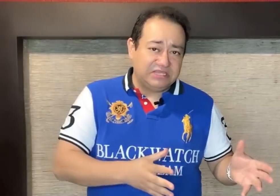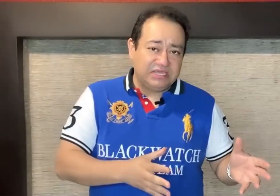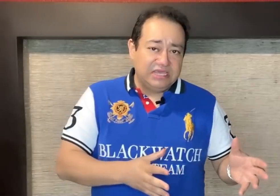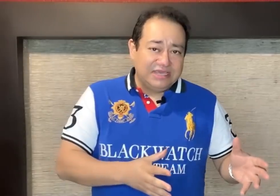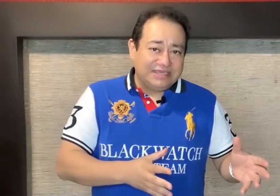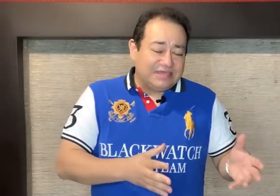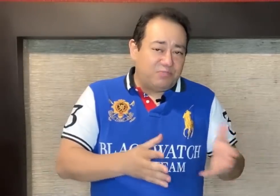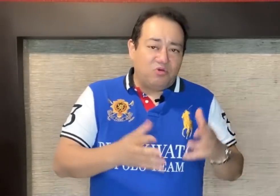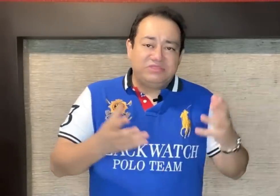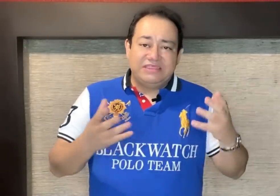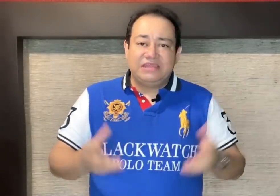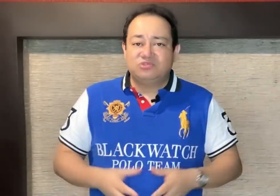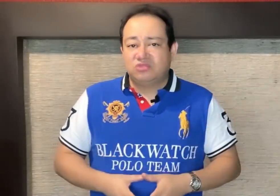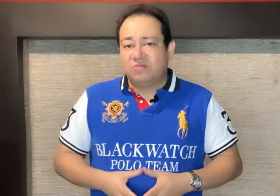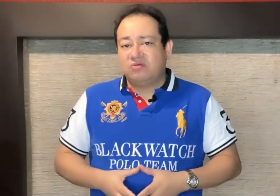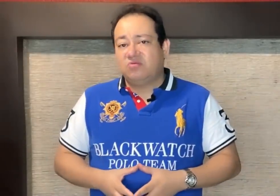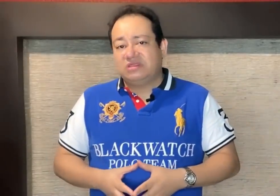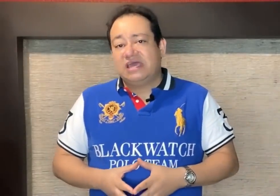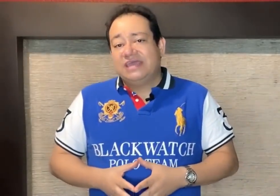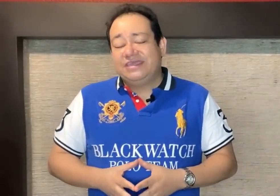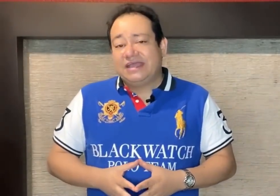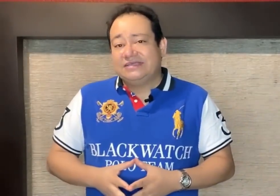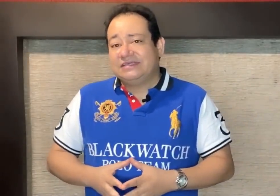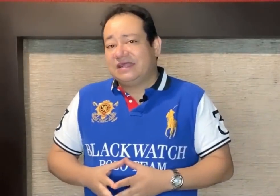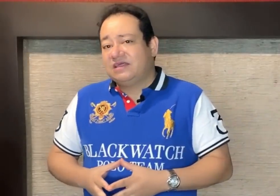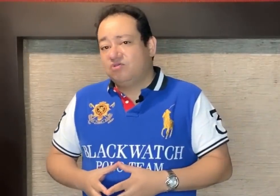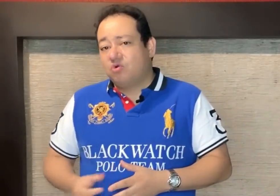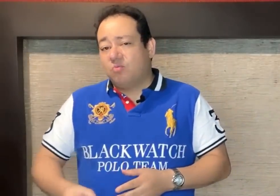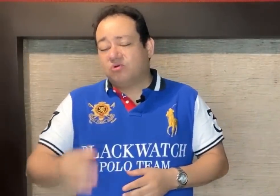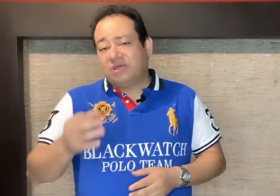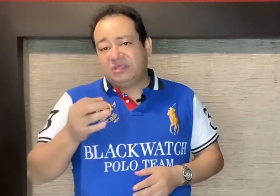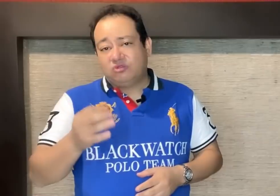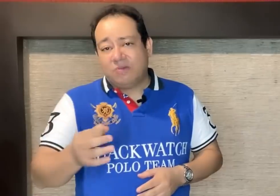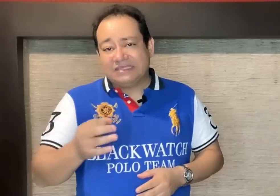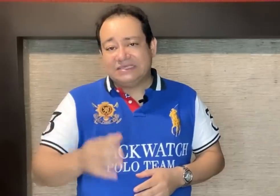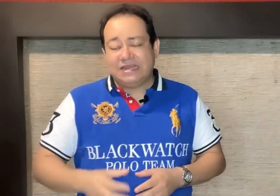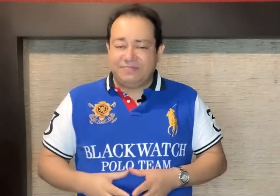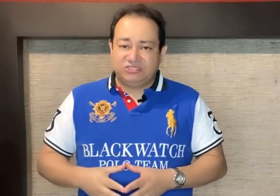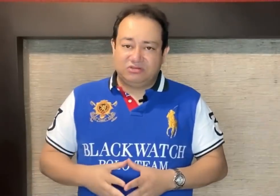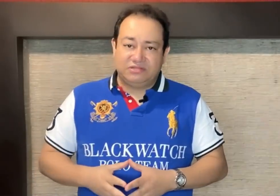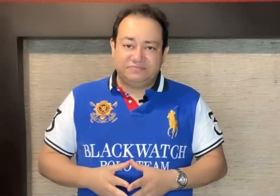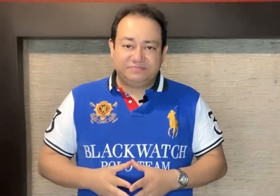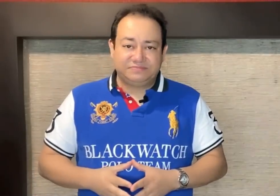we would not have to take it into account either since it is a behavior